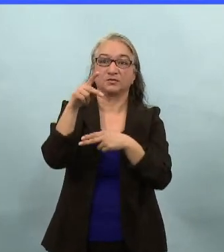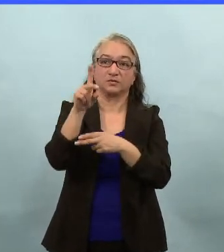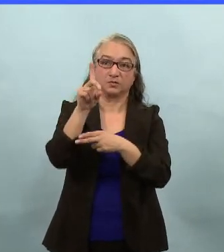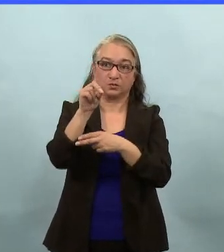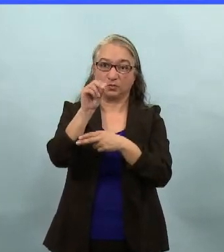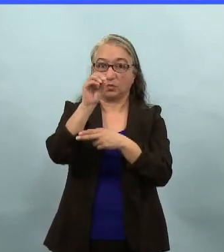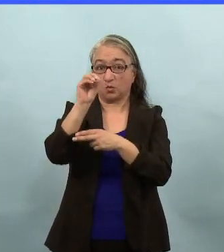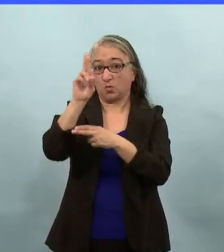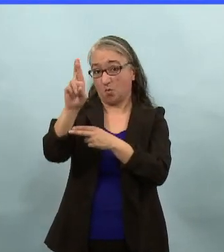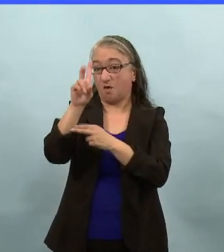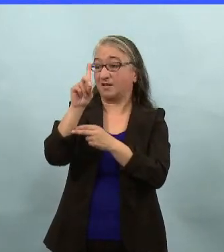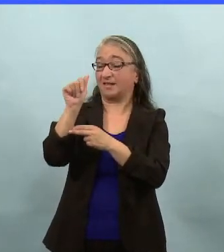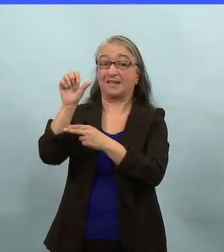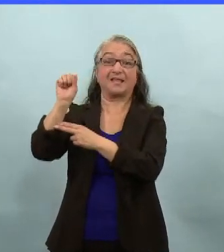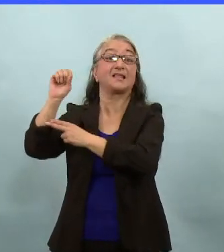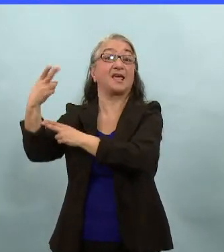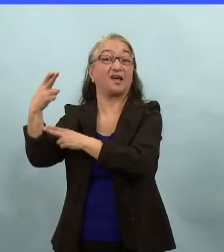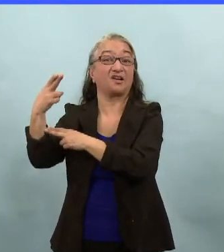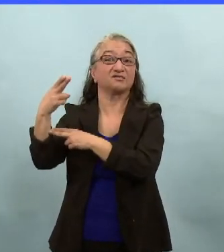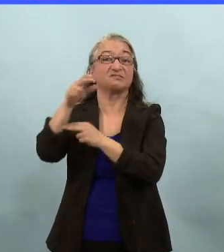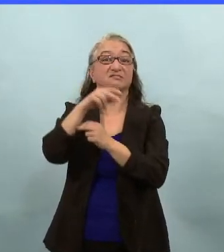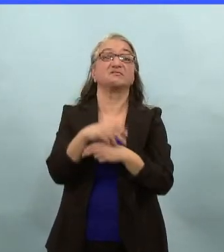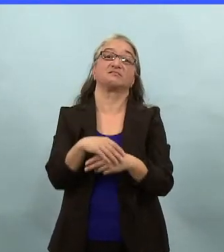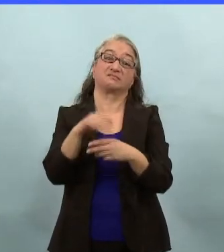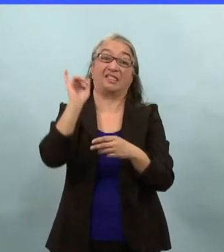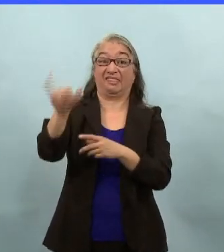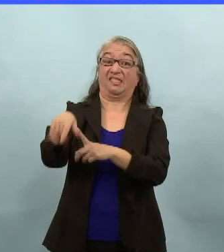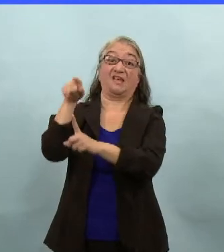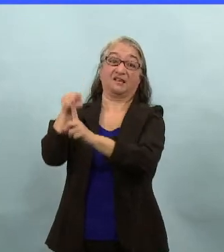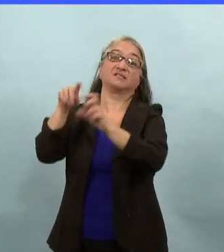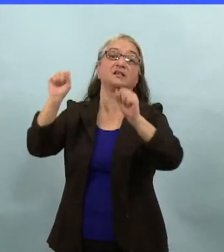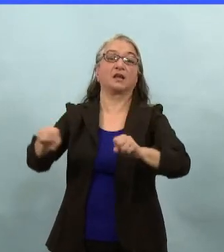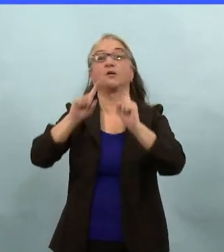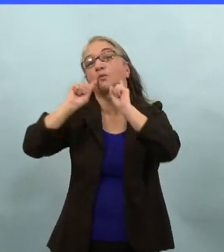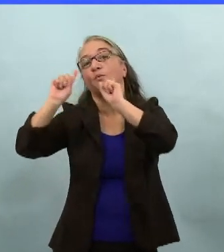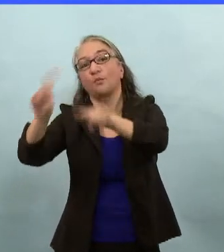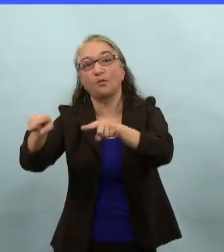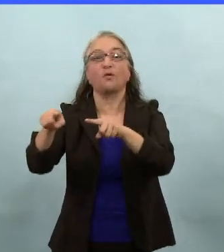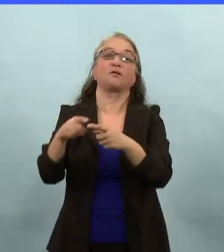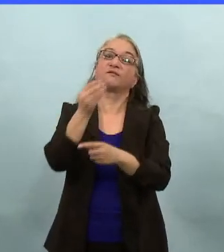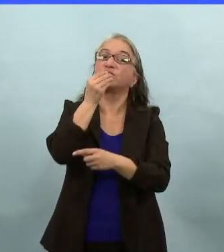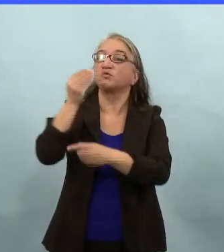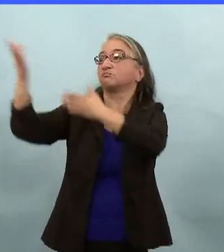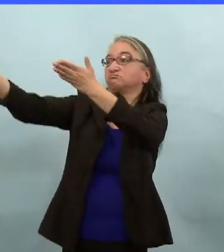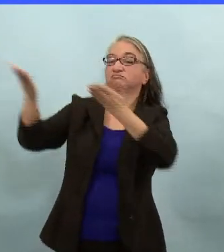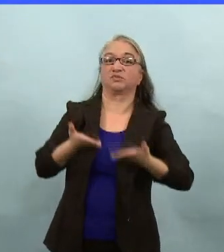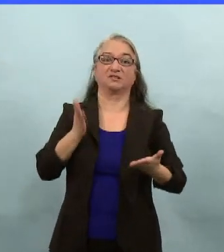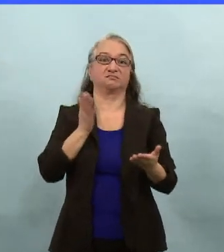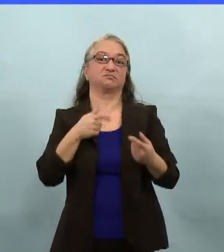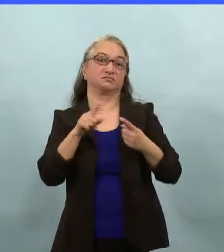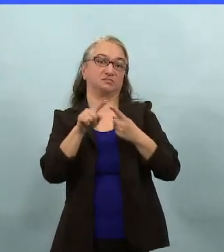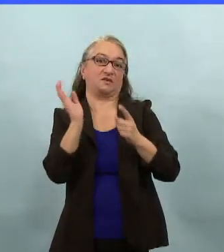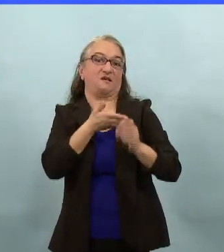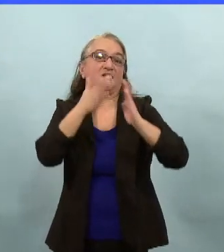establishments this this week and in terms of ordering so i see manitobans are coming around